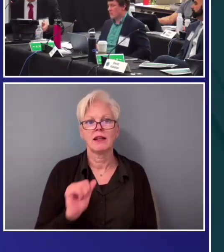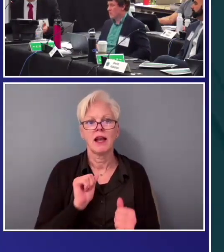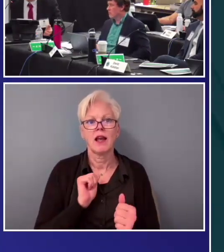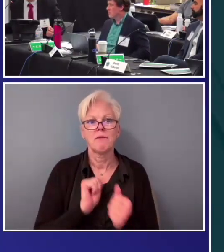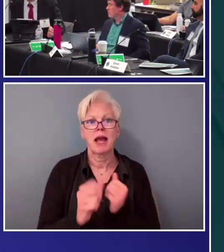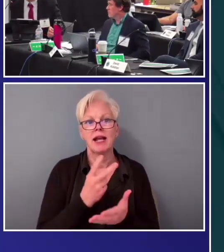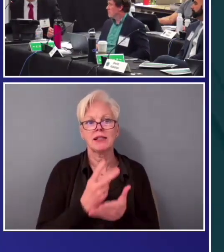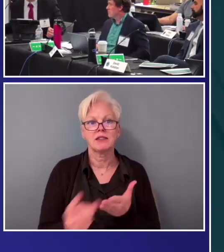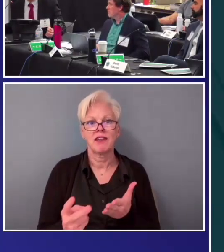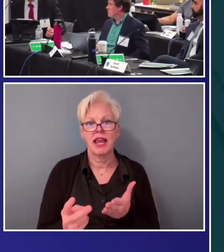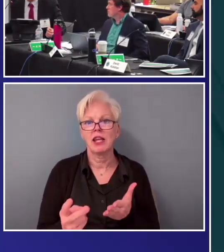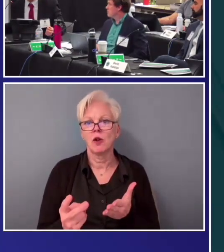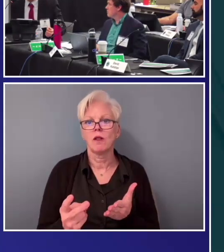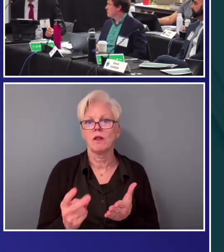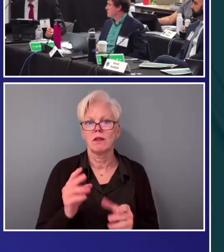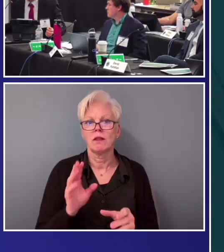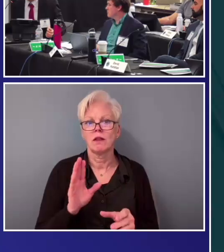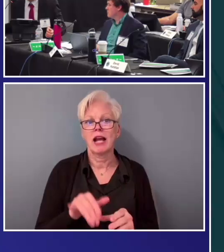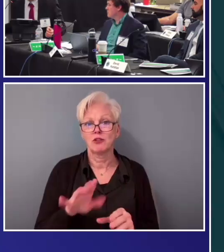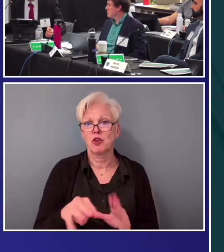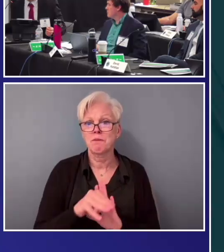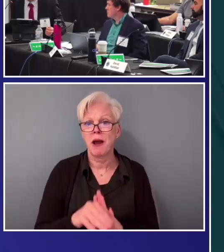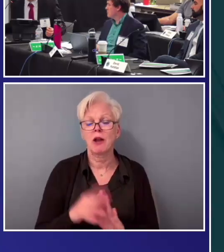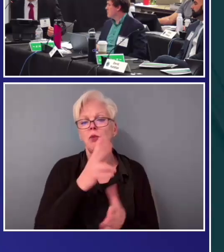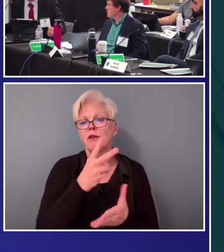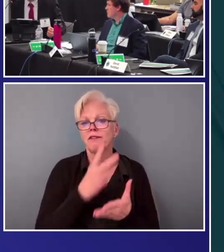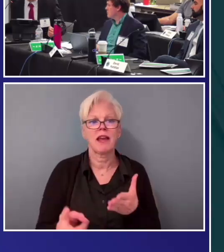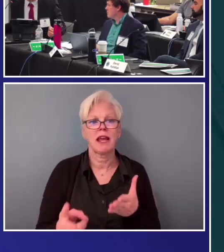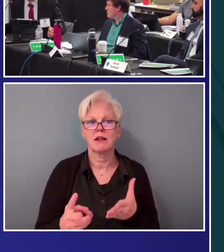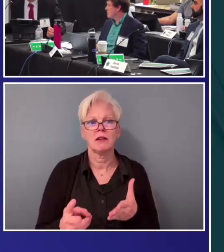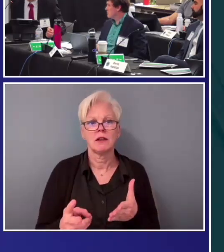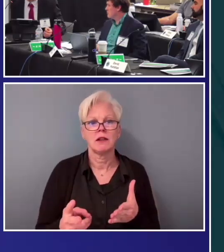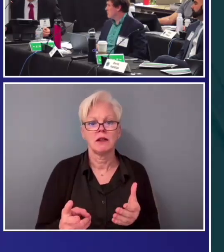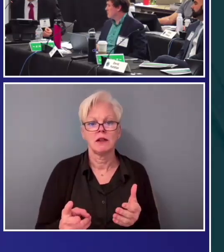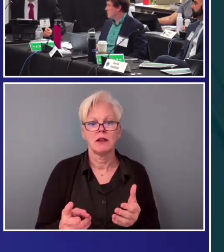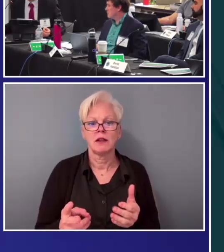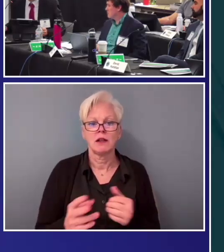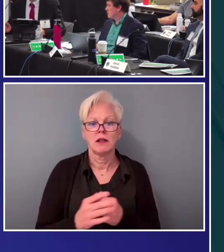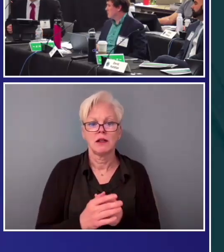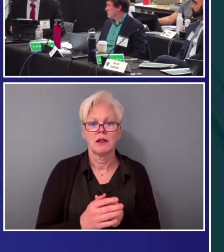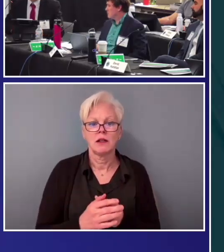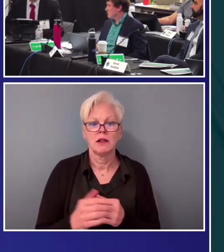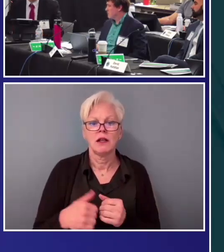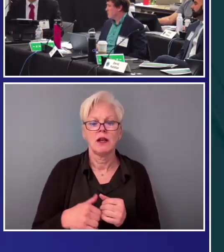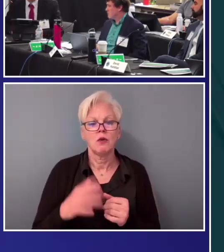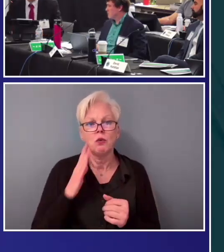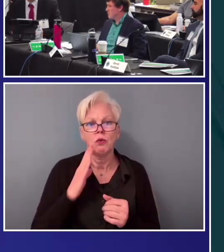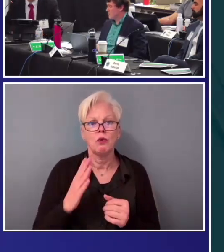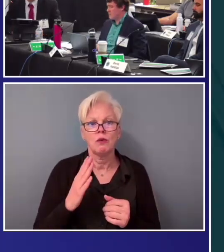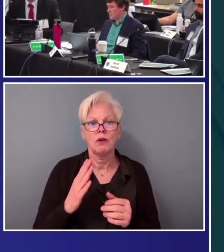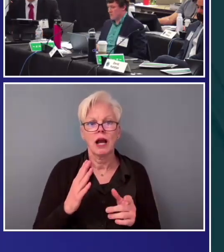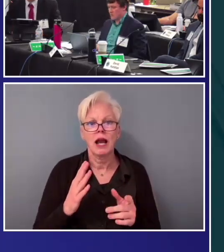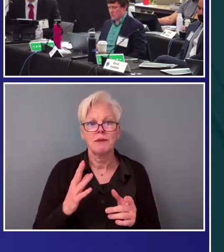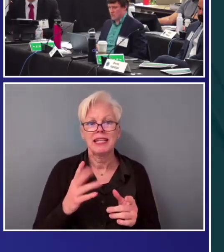on your model is going to fail. With the wobble, it's going to fail. So I think when you look at this over time,